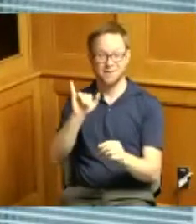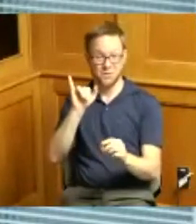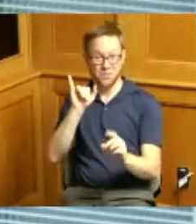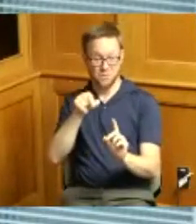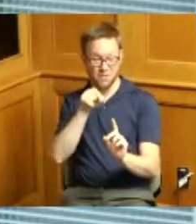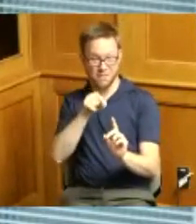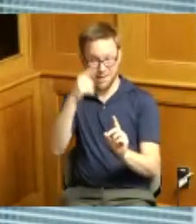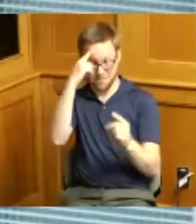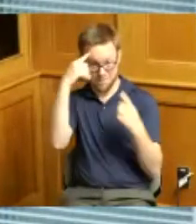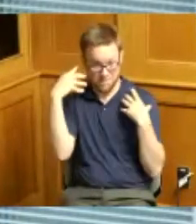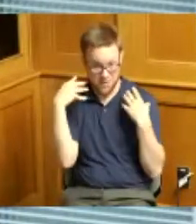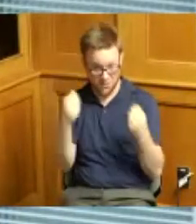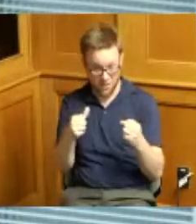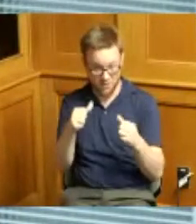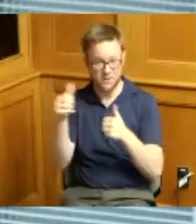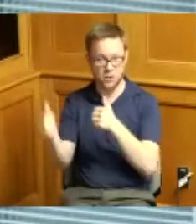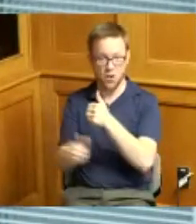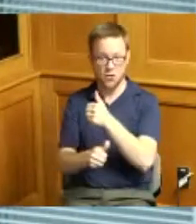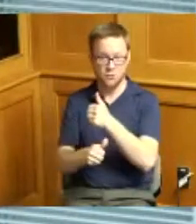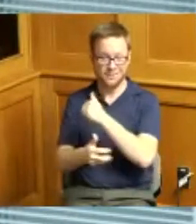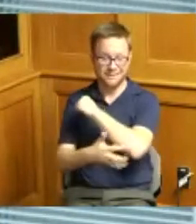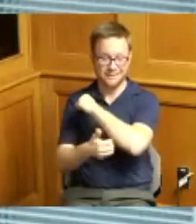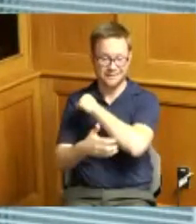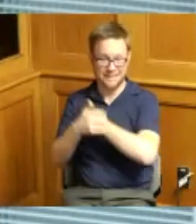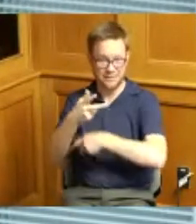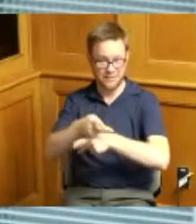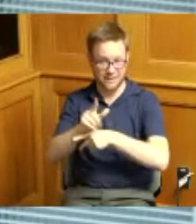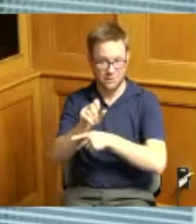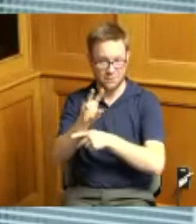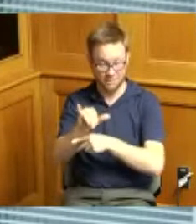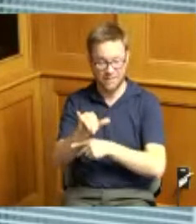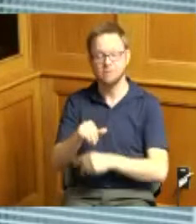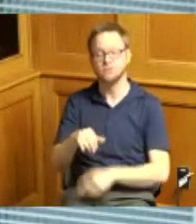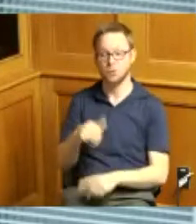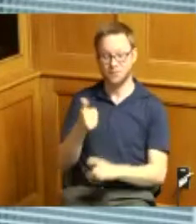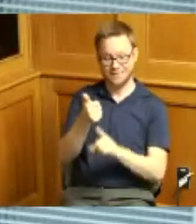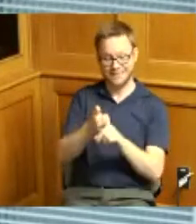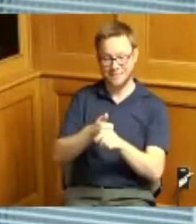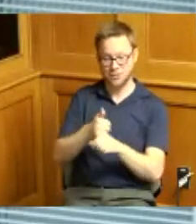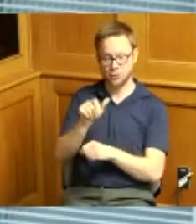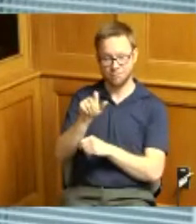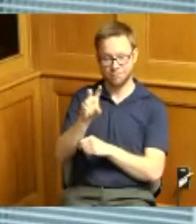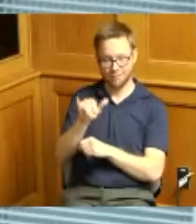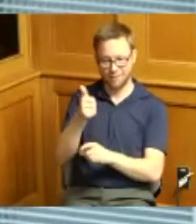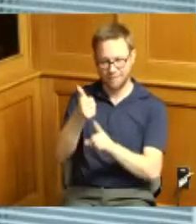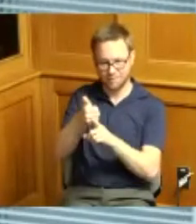indigent care levy there are within the levies a lot of cross references and usages and we try our